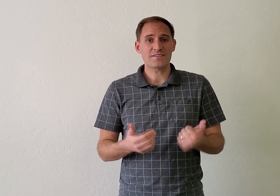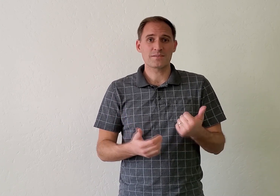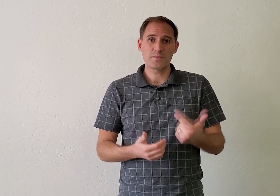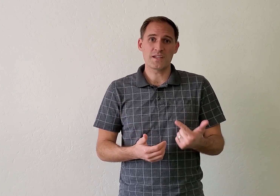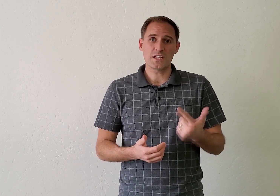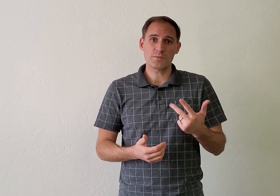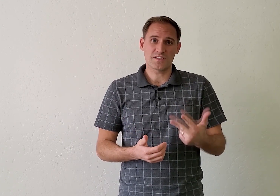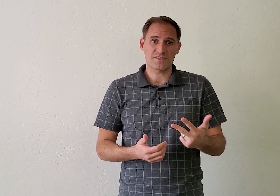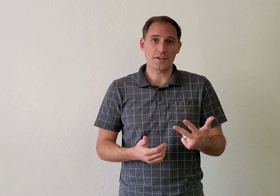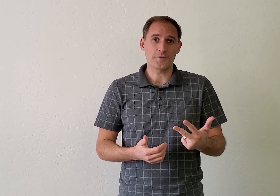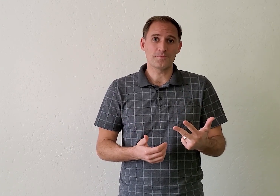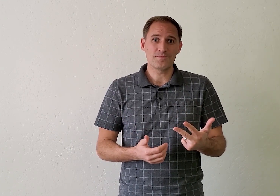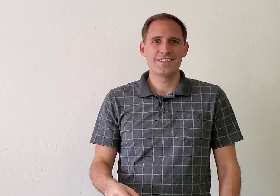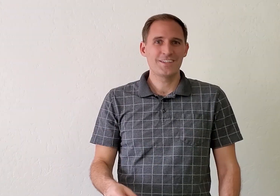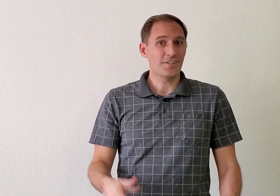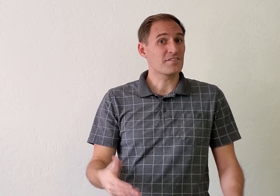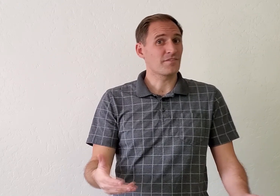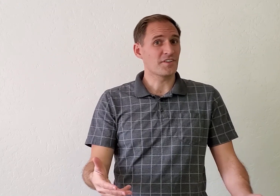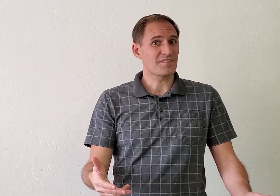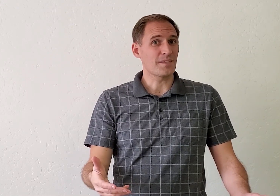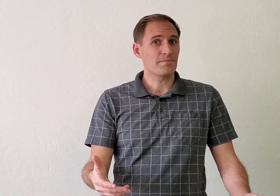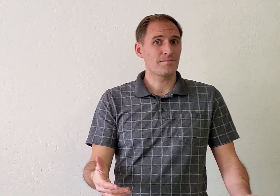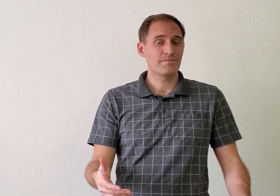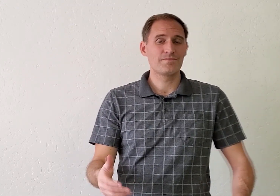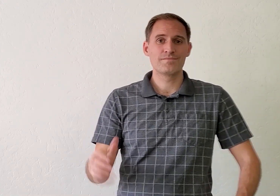medium, and slow. Here's the first name.